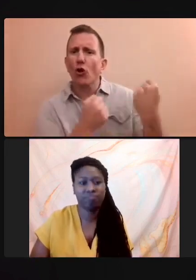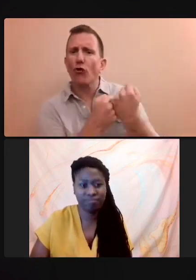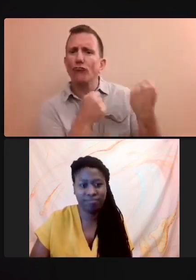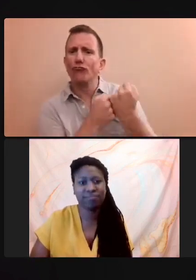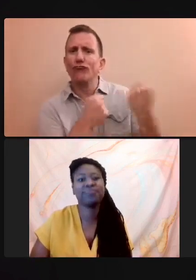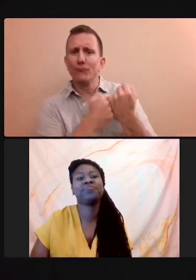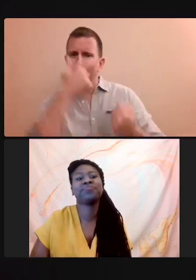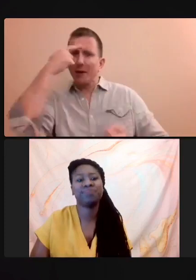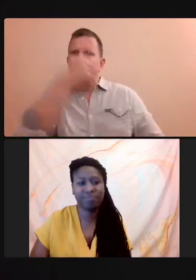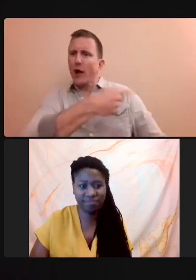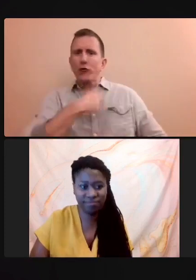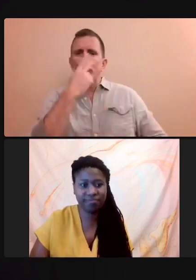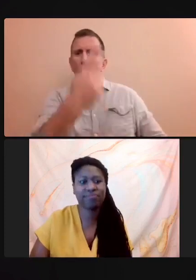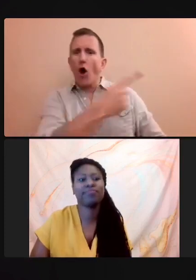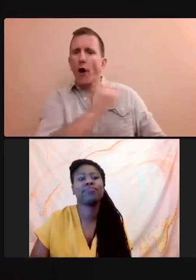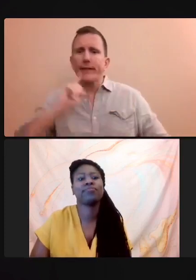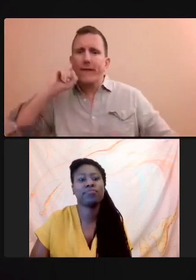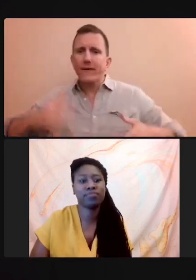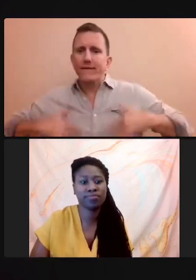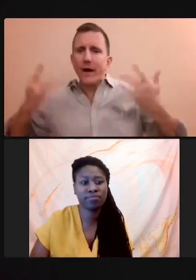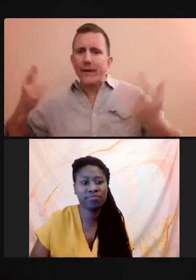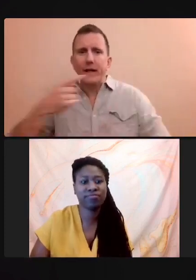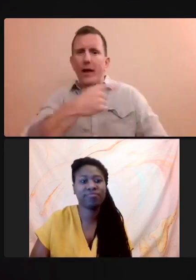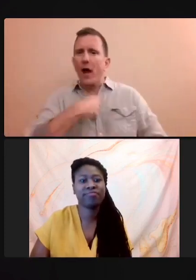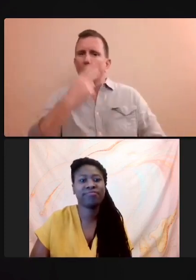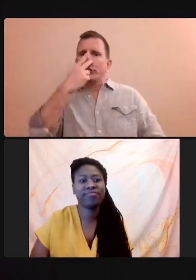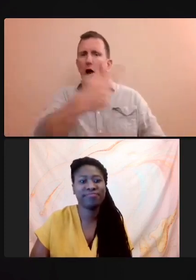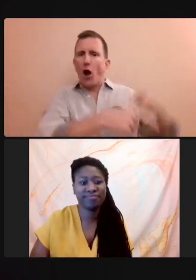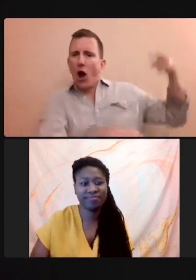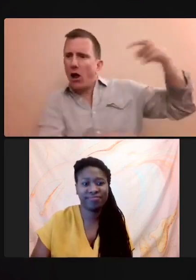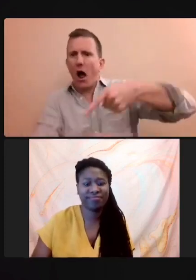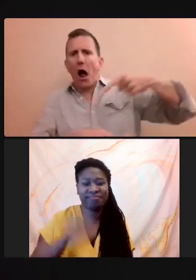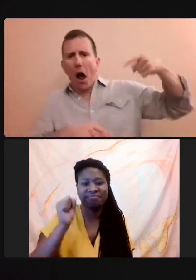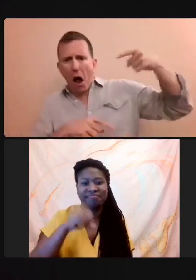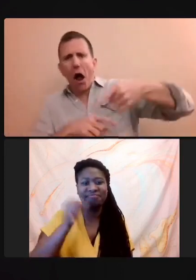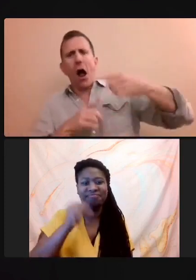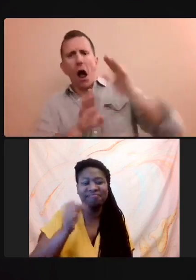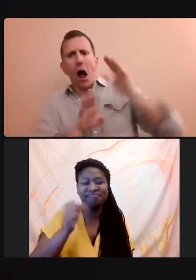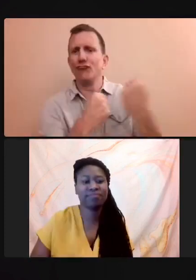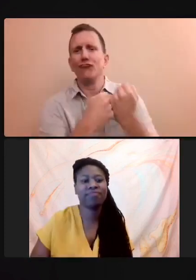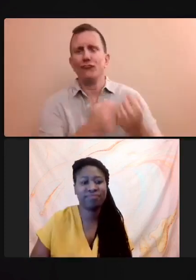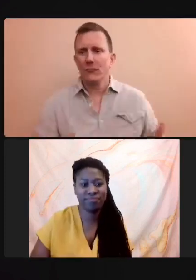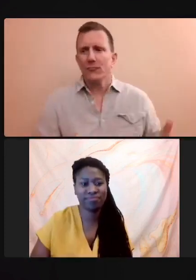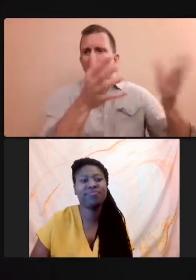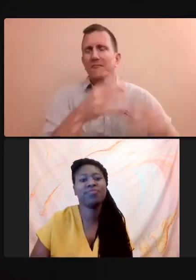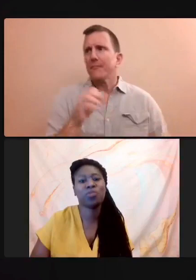There's no relationship. You know, sometimes a person will ask for mentoring and there's no relationship there.